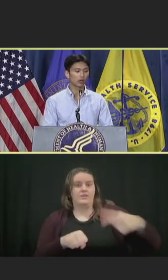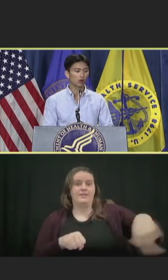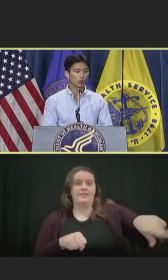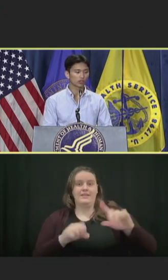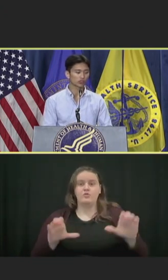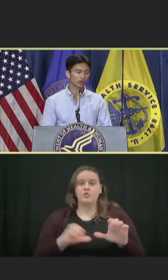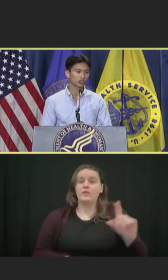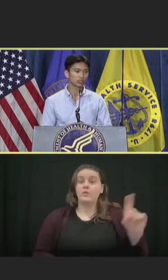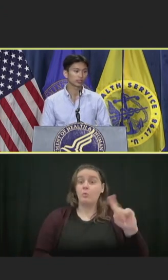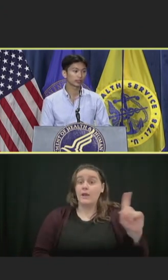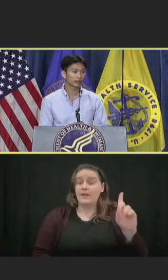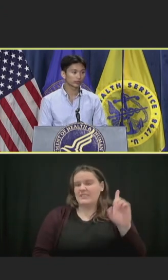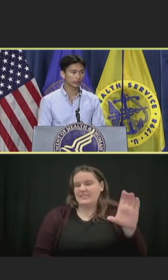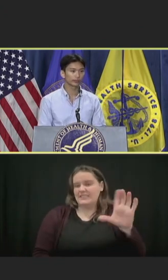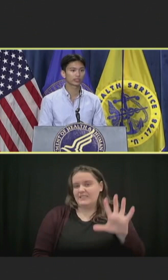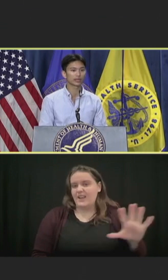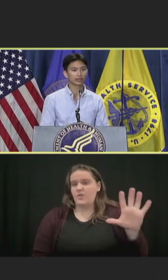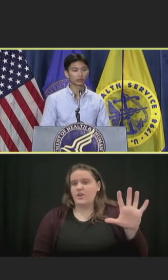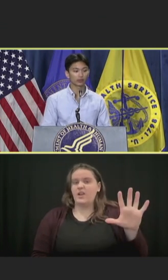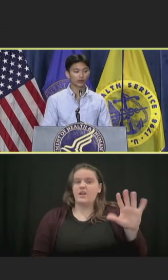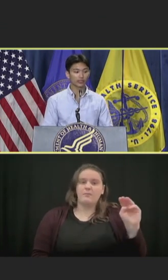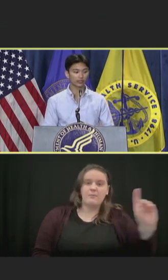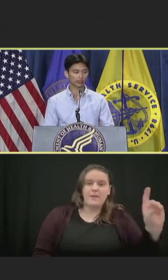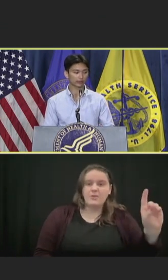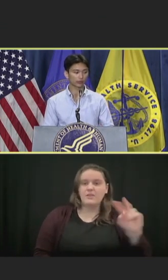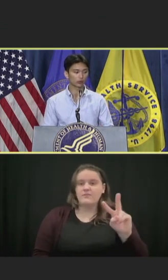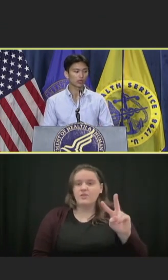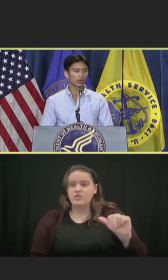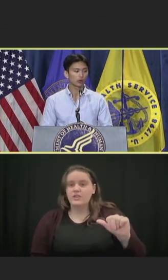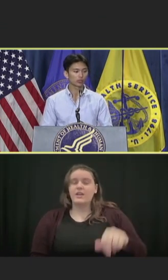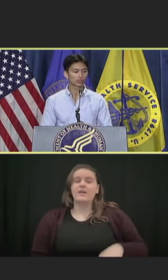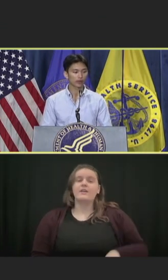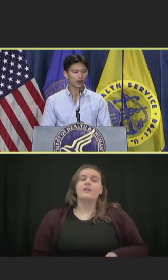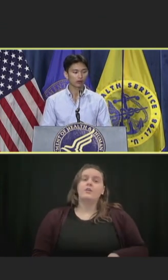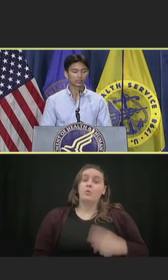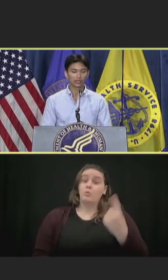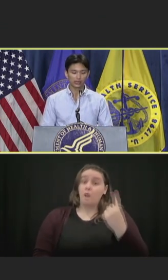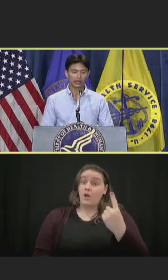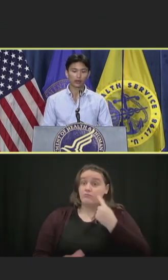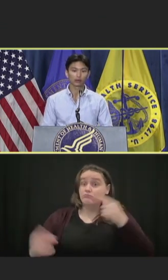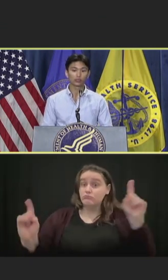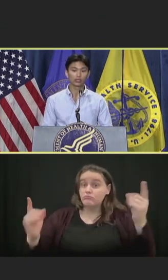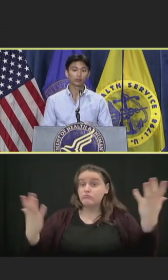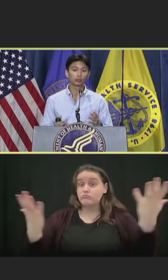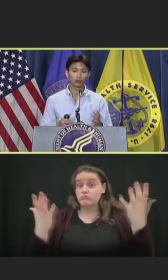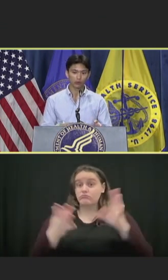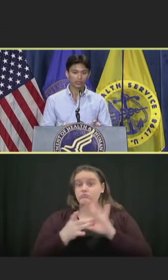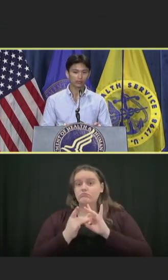One strategy that they've used that has been very successful was around really employing